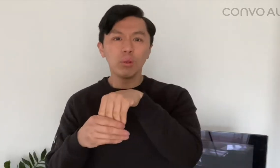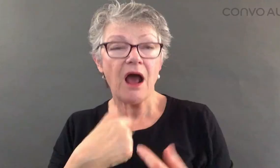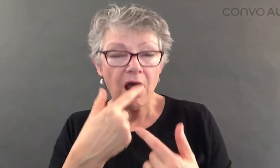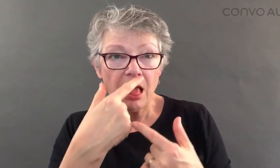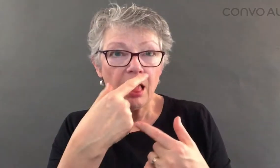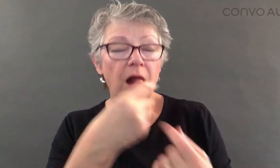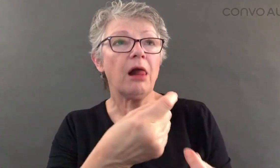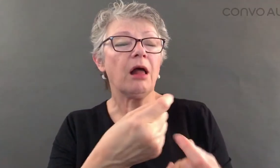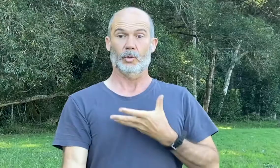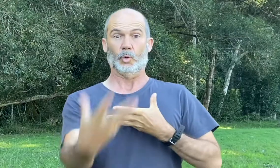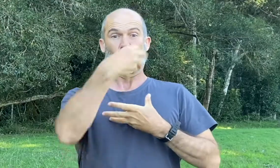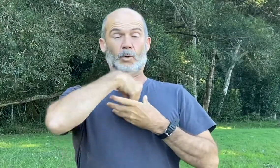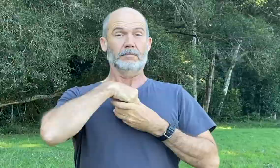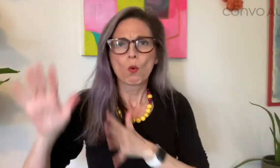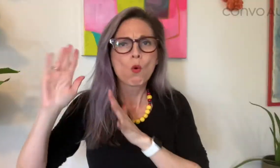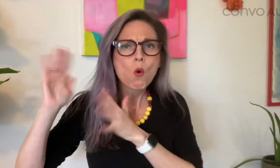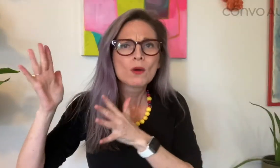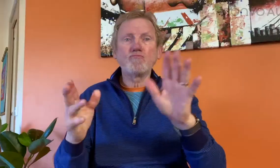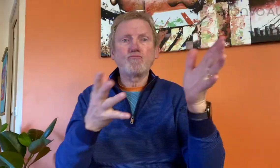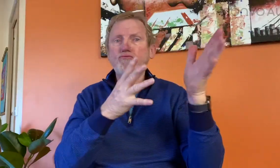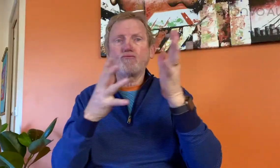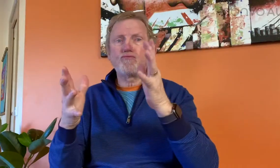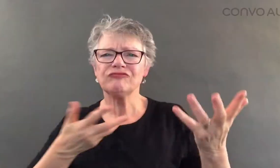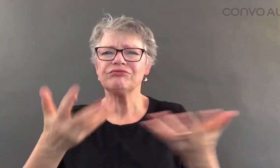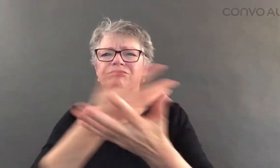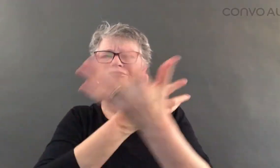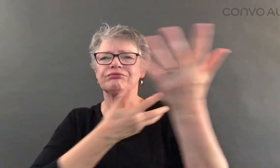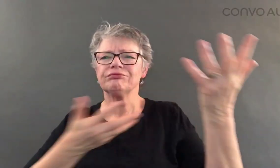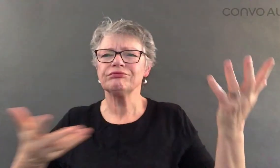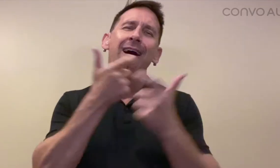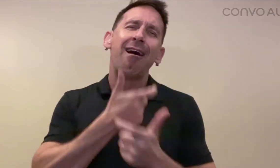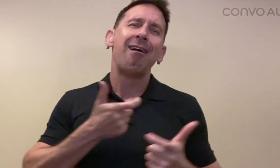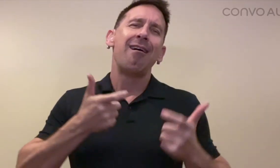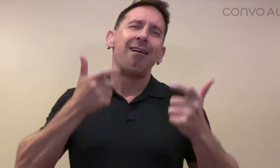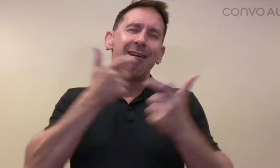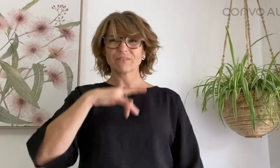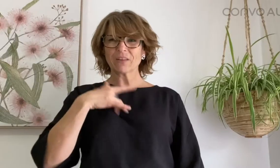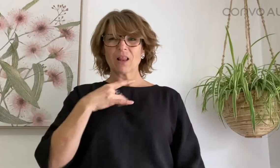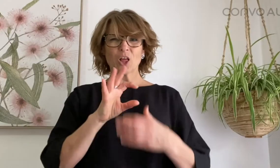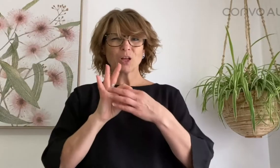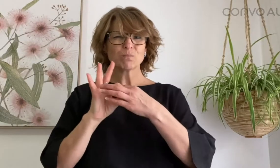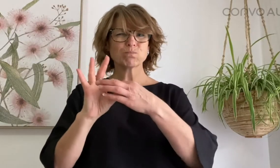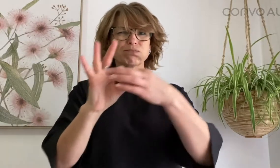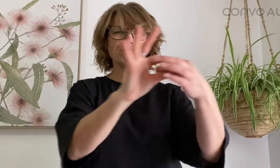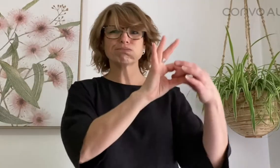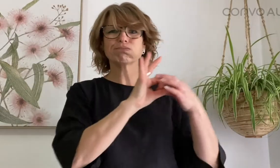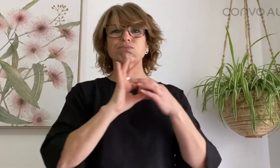I feel drawn in and can converse freely in Auslan, laugh and feel truly connected.